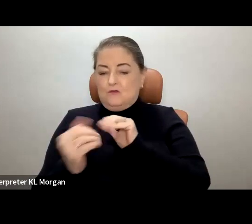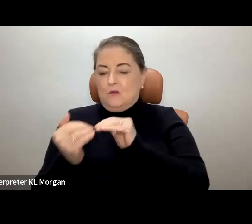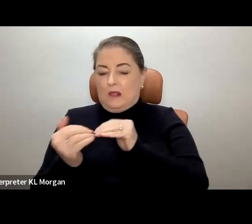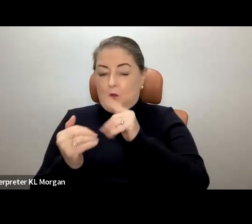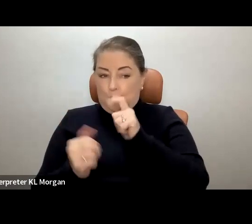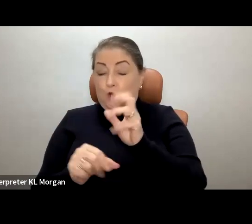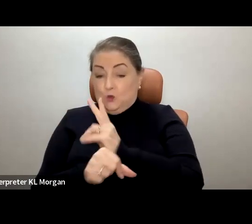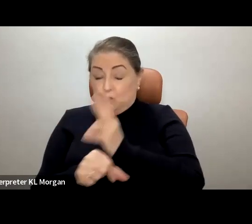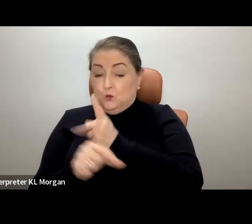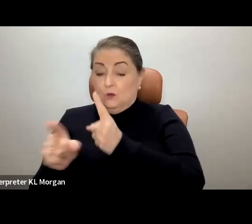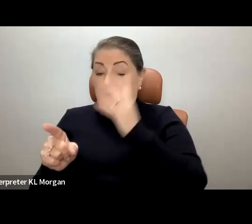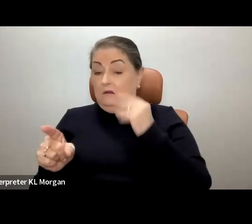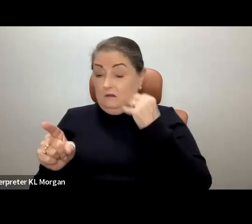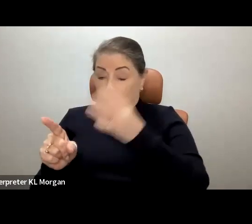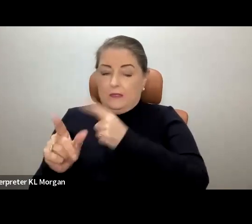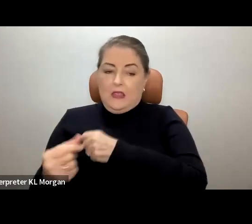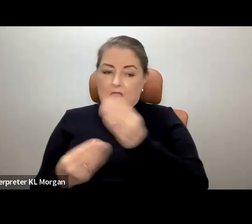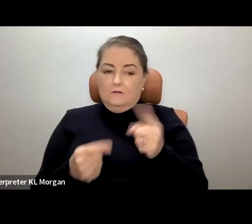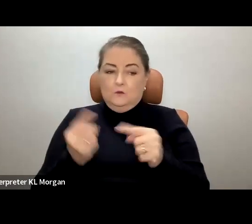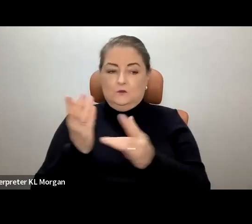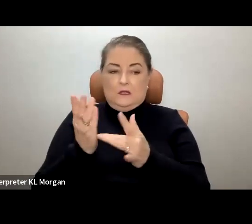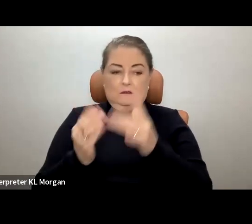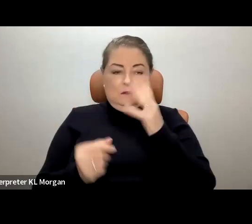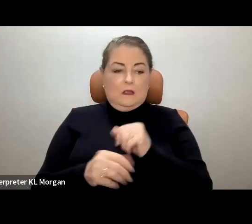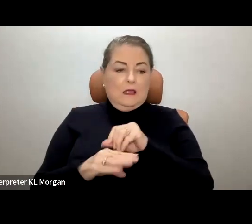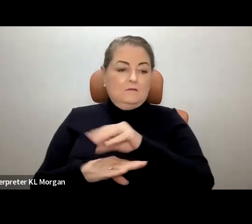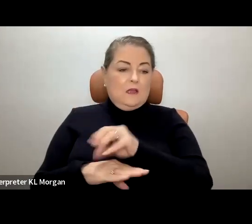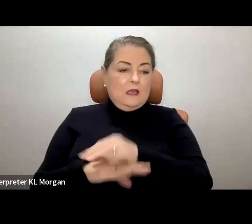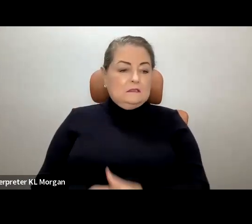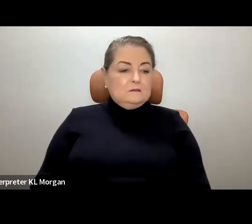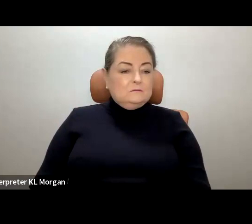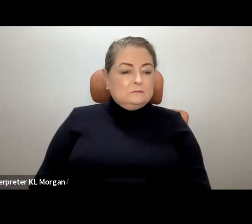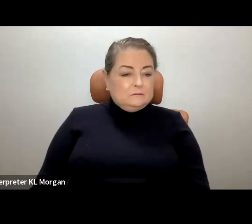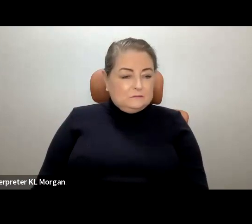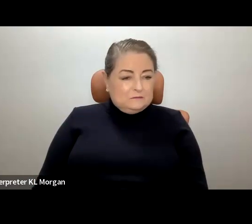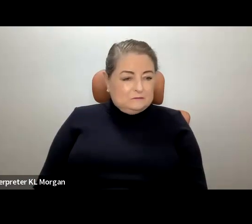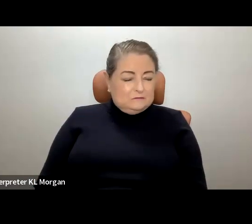who can give you more technical advice?